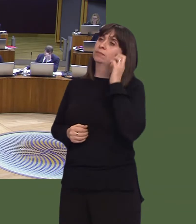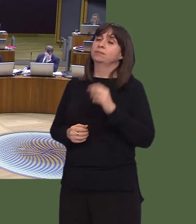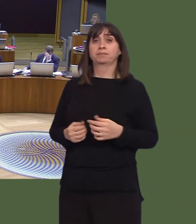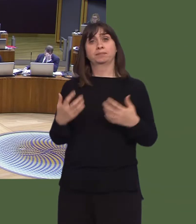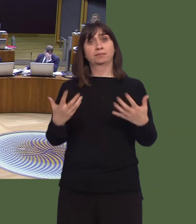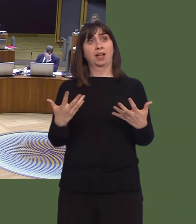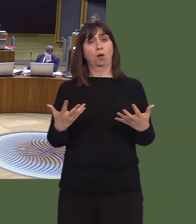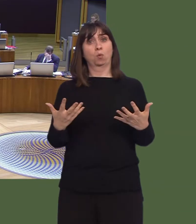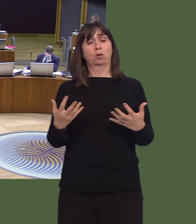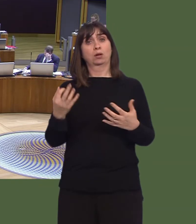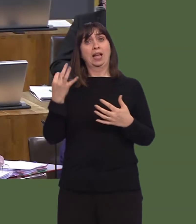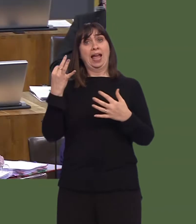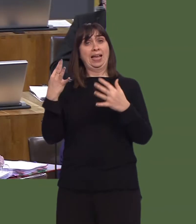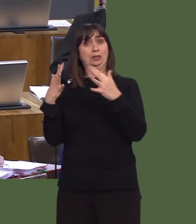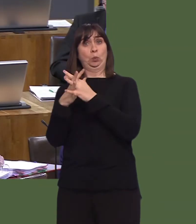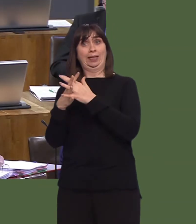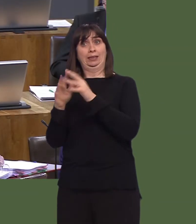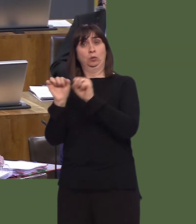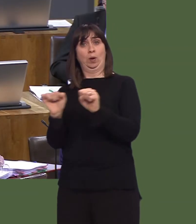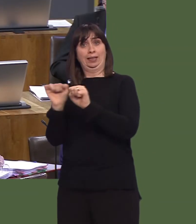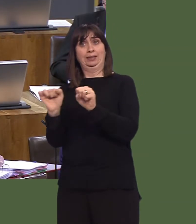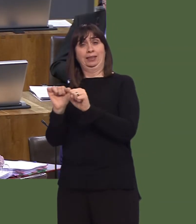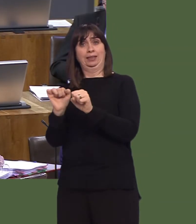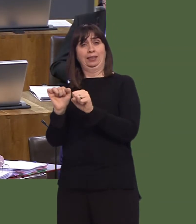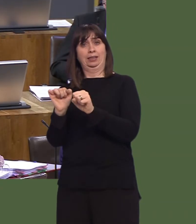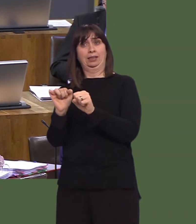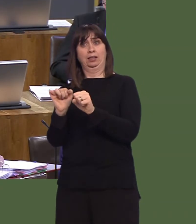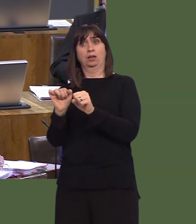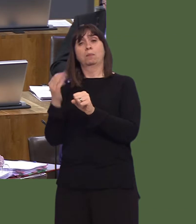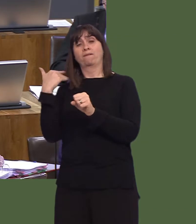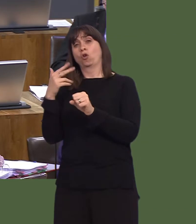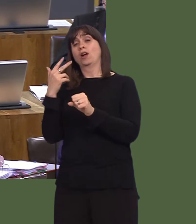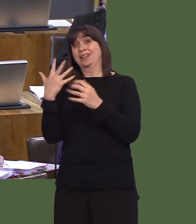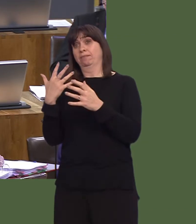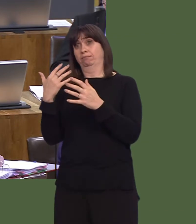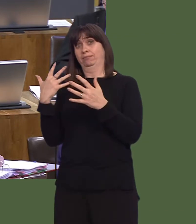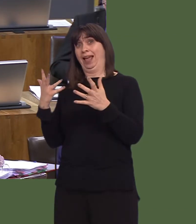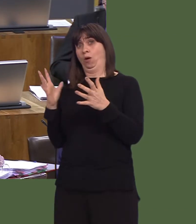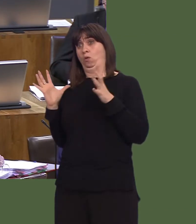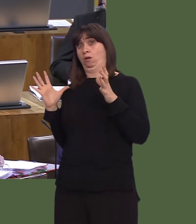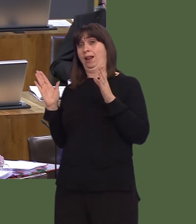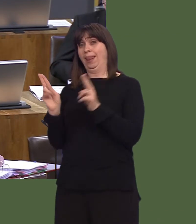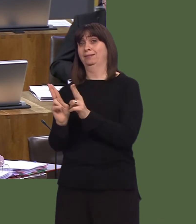eight weeks for one of the diagnostic tests at the end of December was 38 per cent lower than at the same point last year.